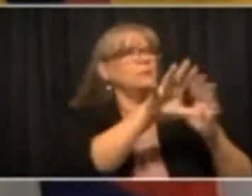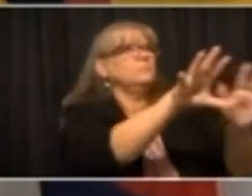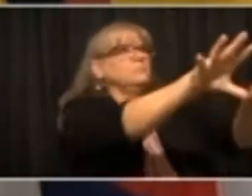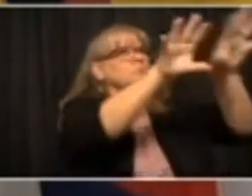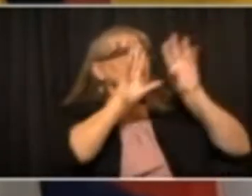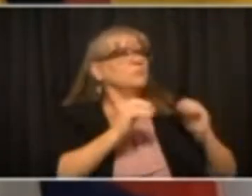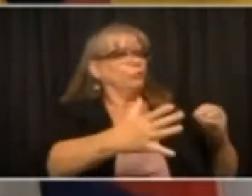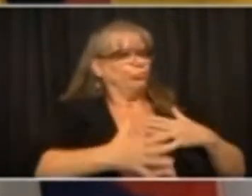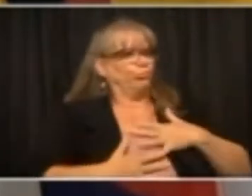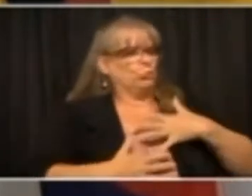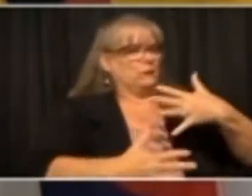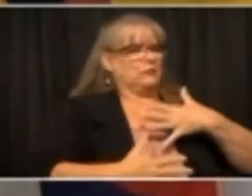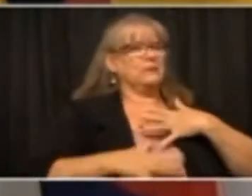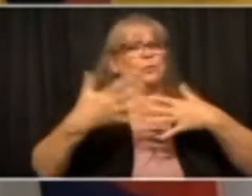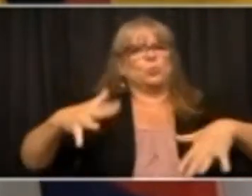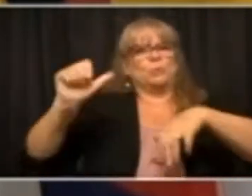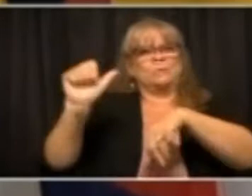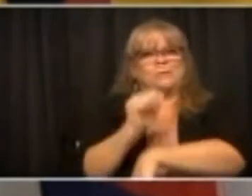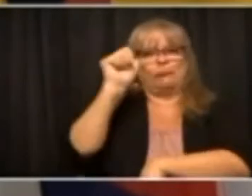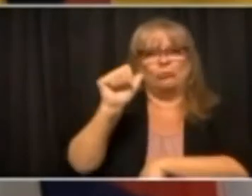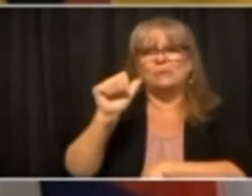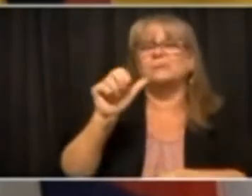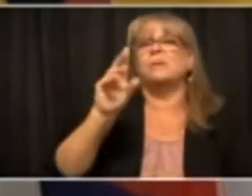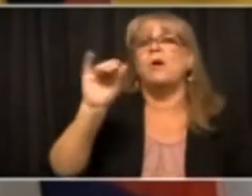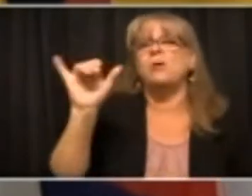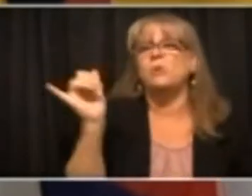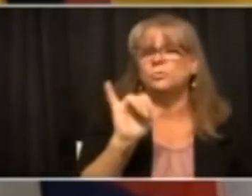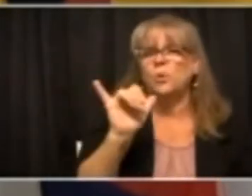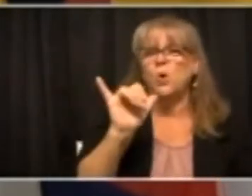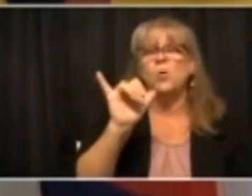see or smell in the air affects our health and